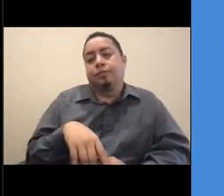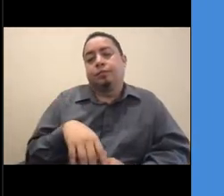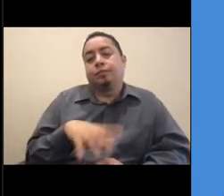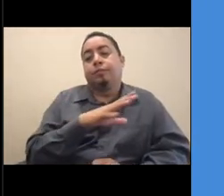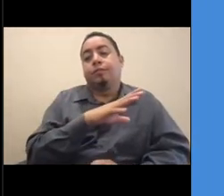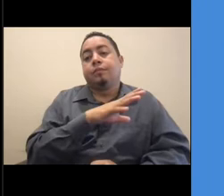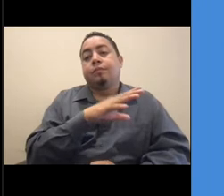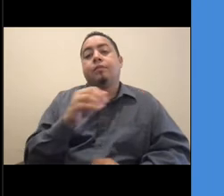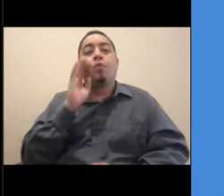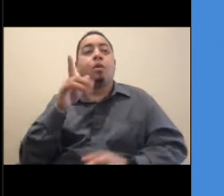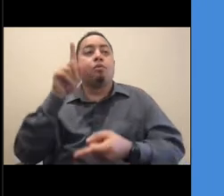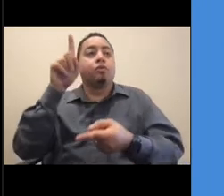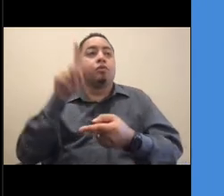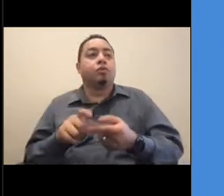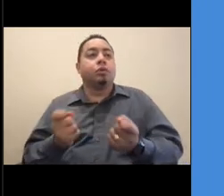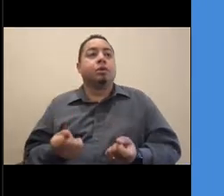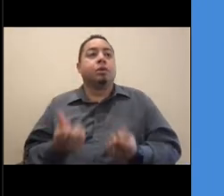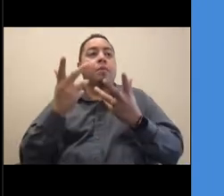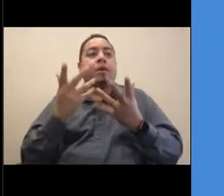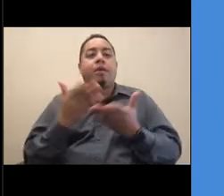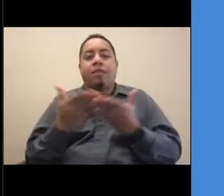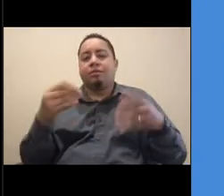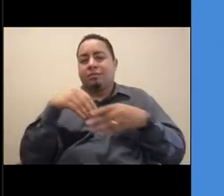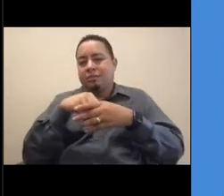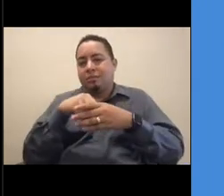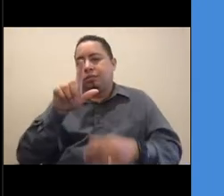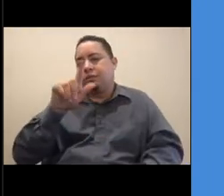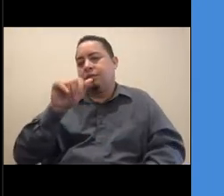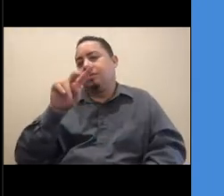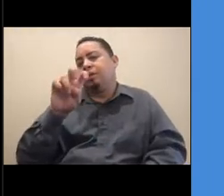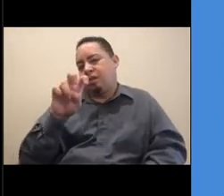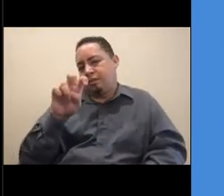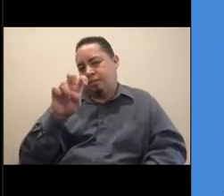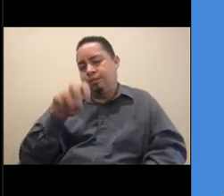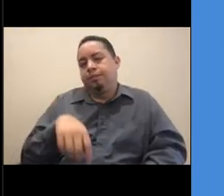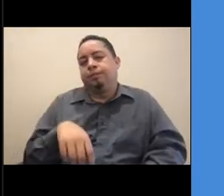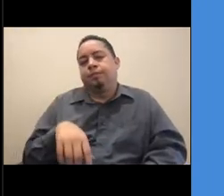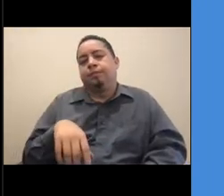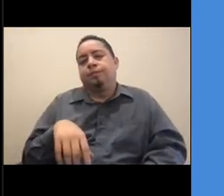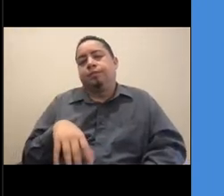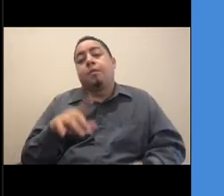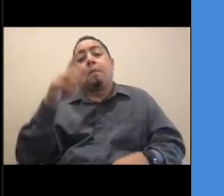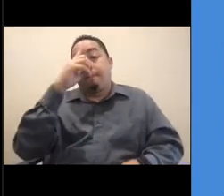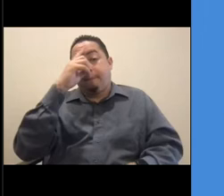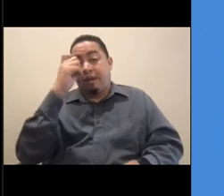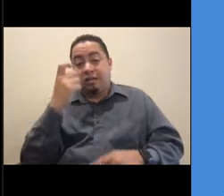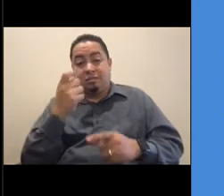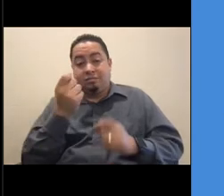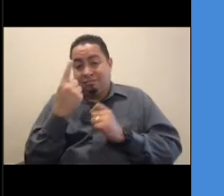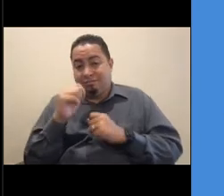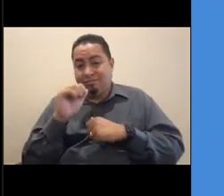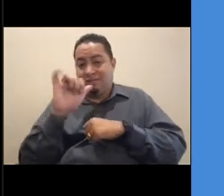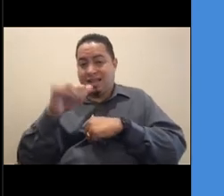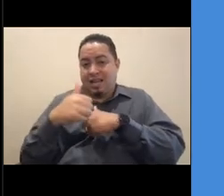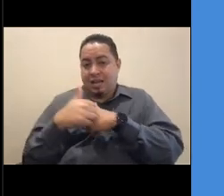of like stuff that's in the lake, 'cause it can be hazards to boats and things like that, but also allow for more research to happen,